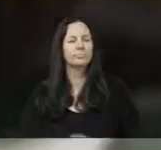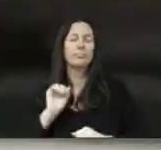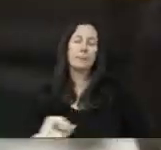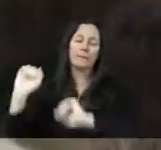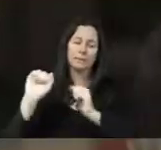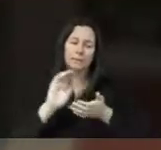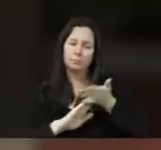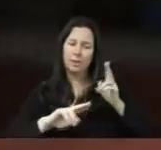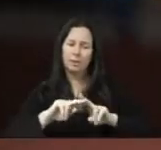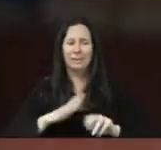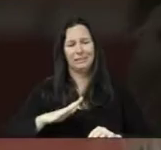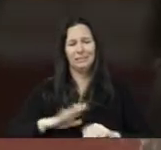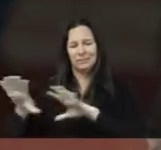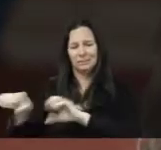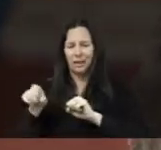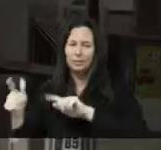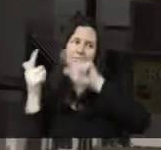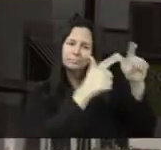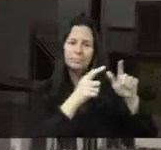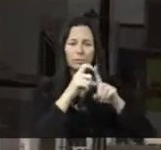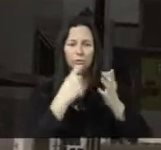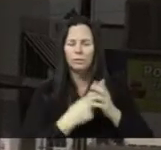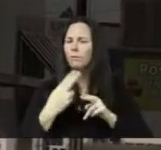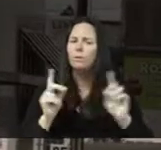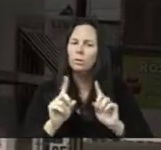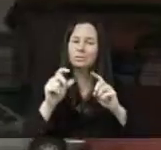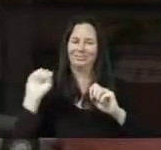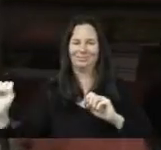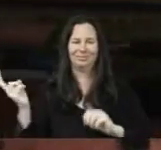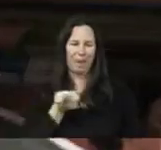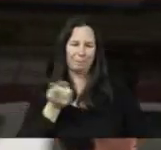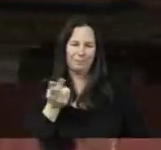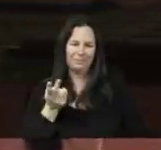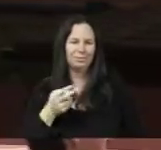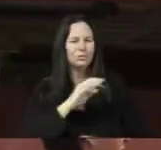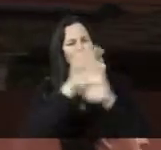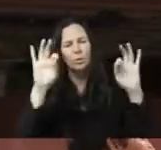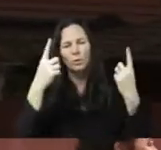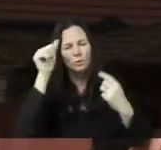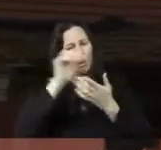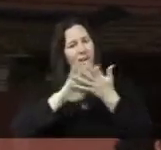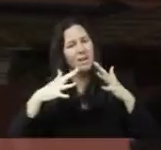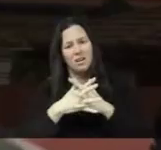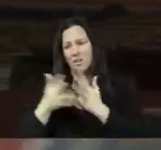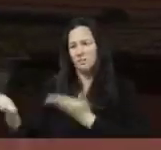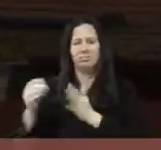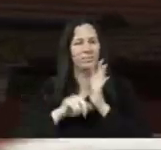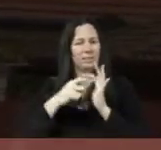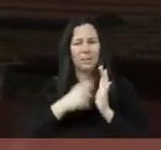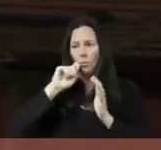His parents need to take him to the doctor for his diabetes. No-one knows how Peter will be day to day.